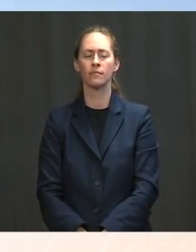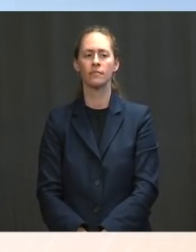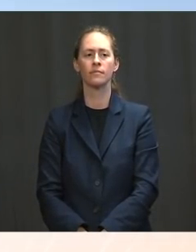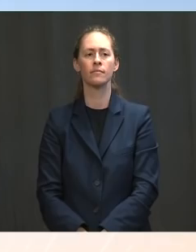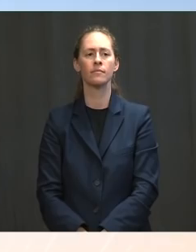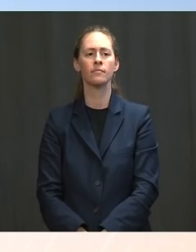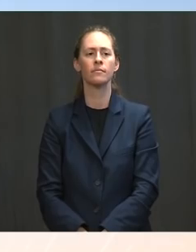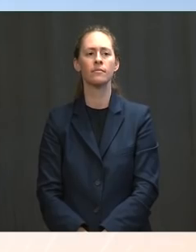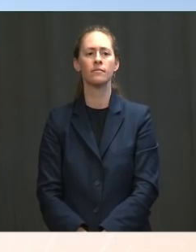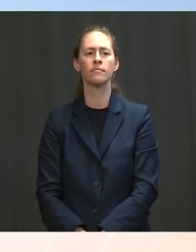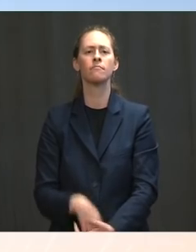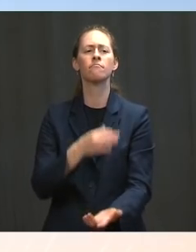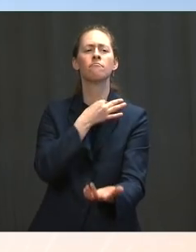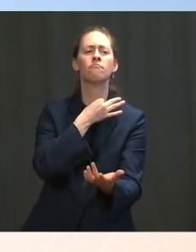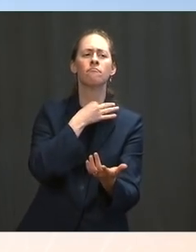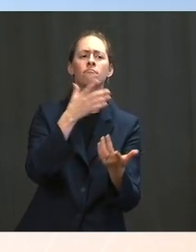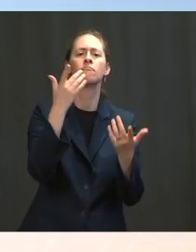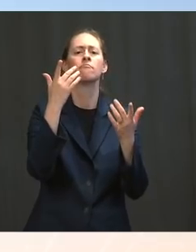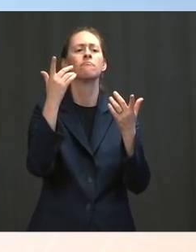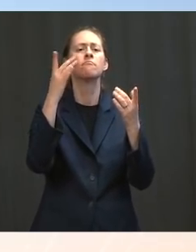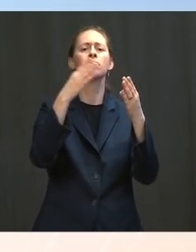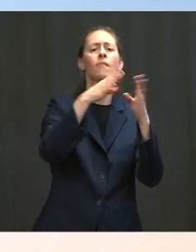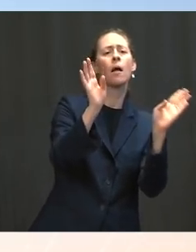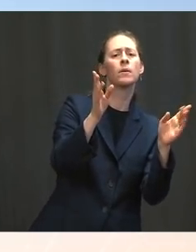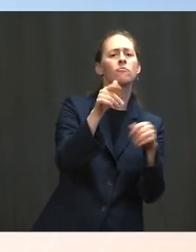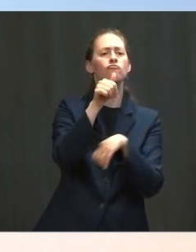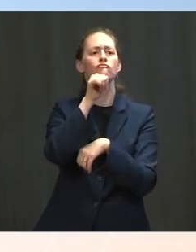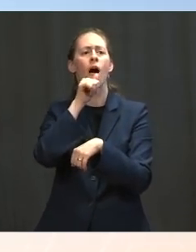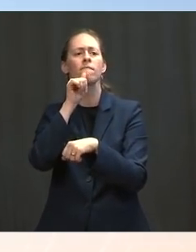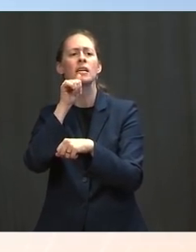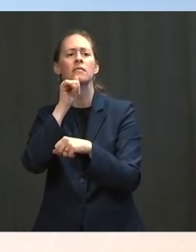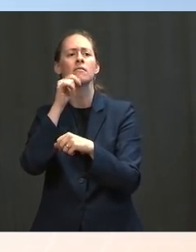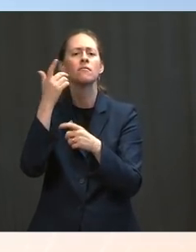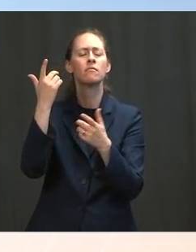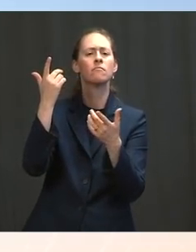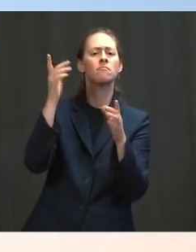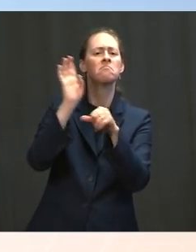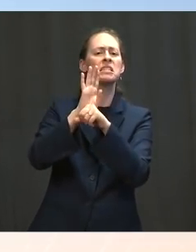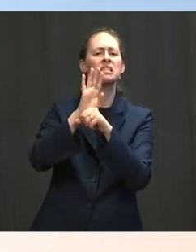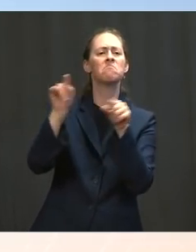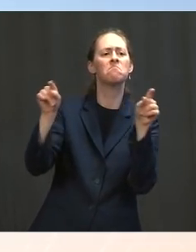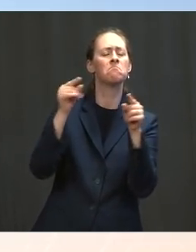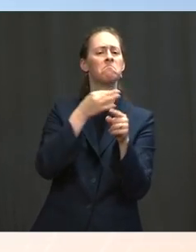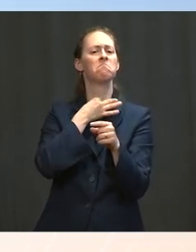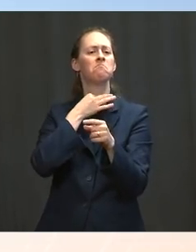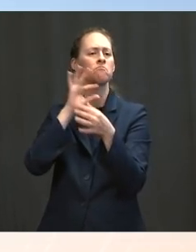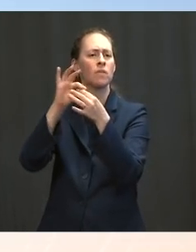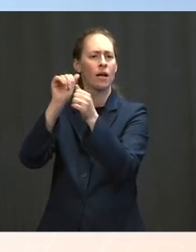The Press: So we know the President signed these orders back in May -- some of which were, of course, supposed to step up enforcement